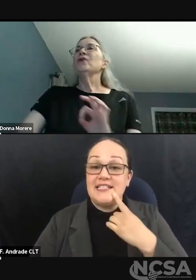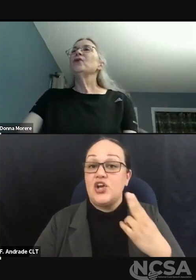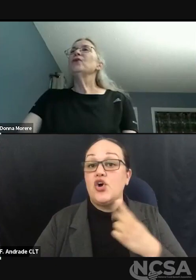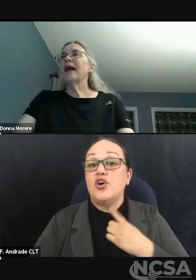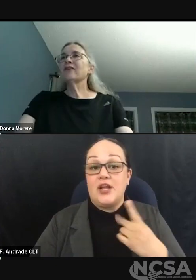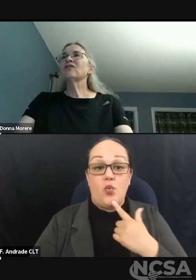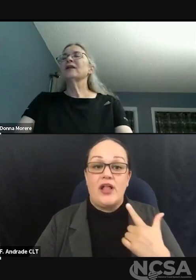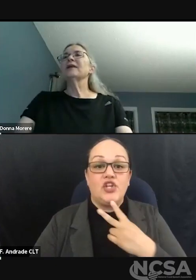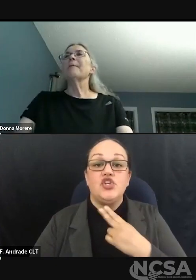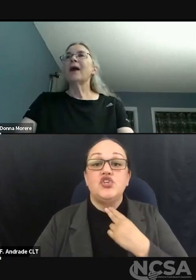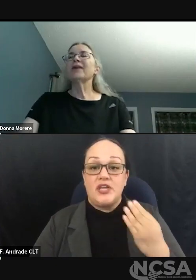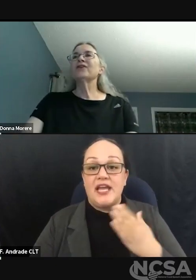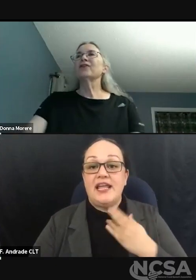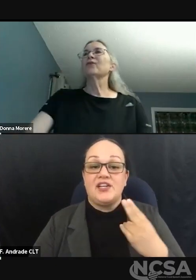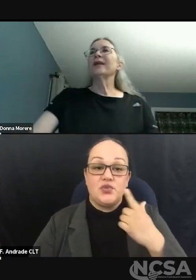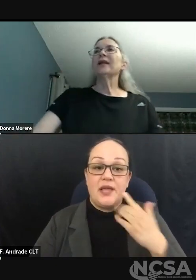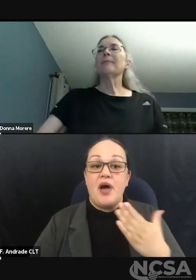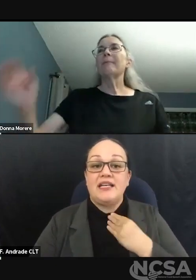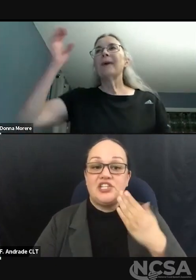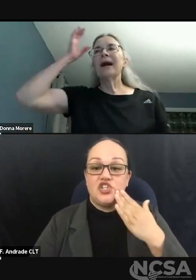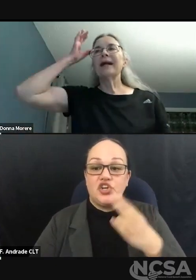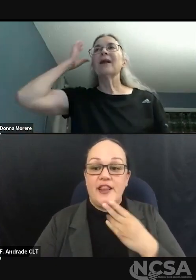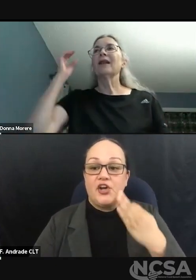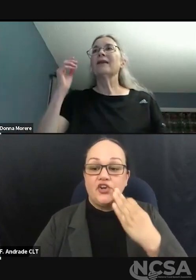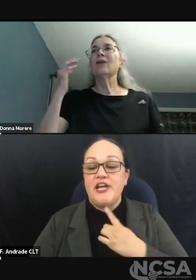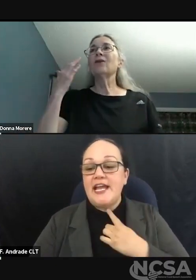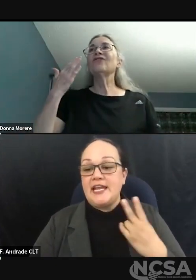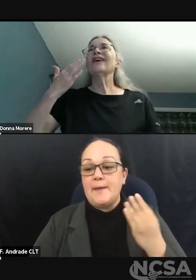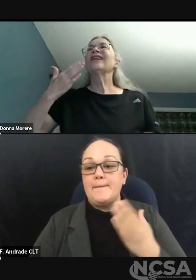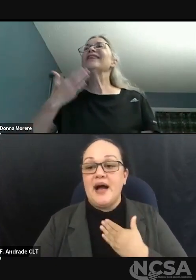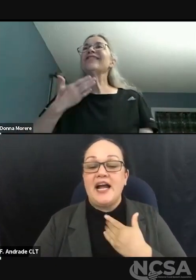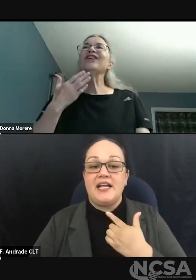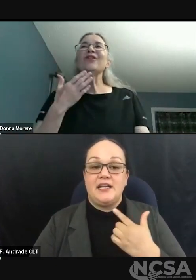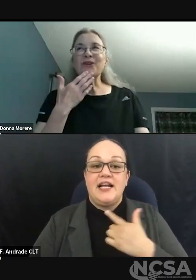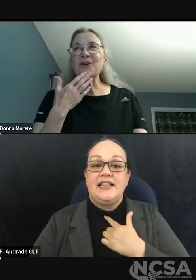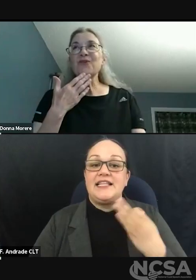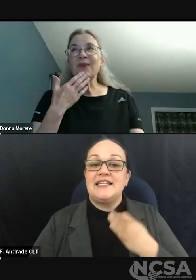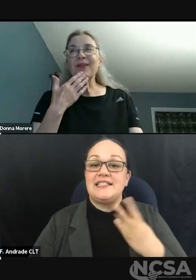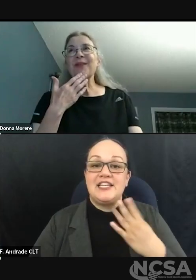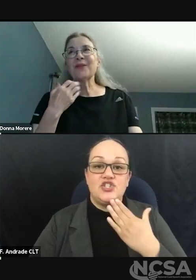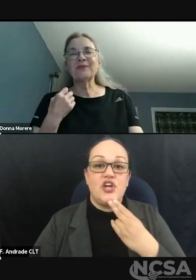you can actually monitor their reading by listening to their cues rather than their speech.